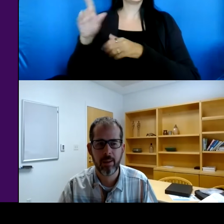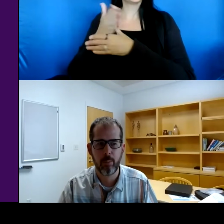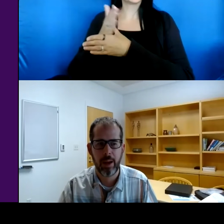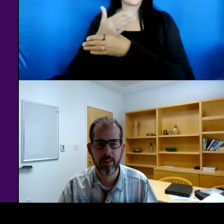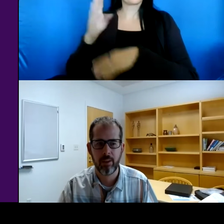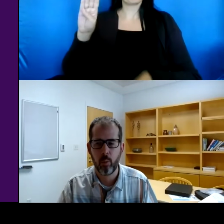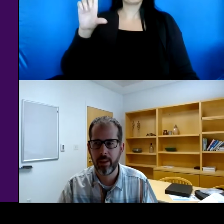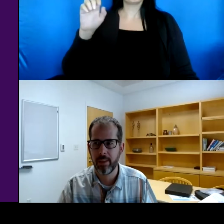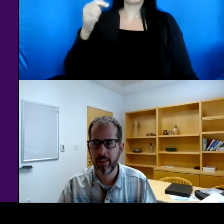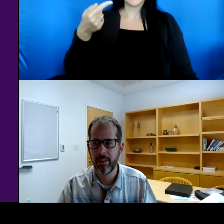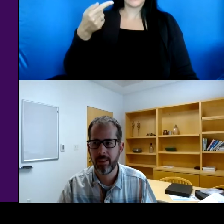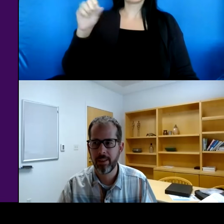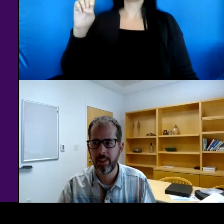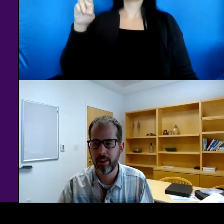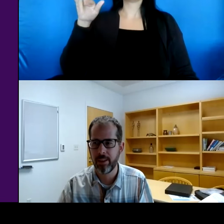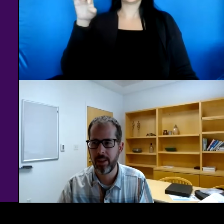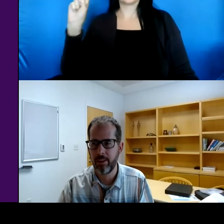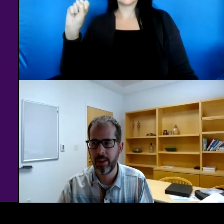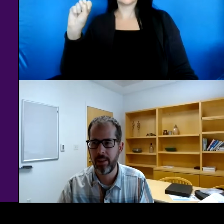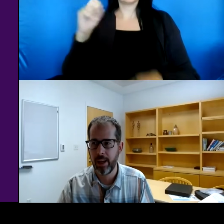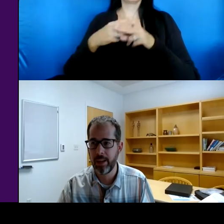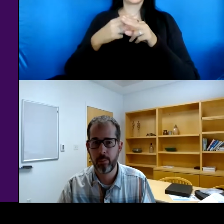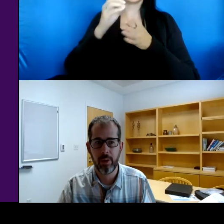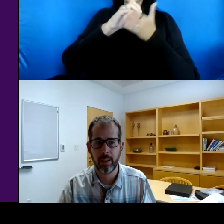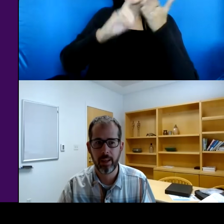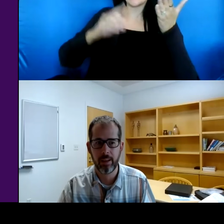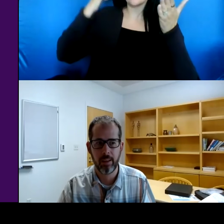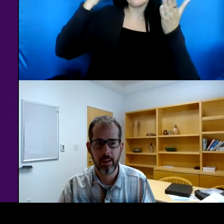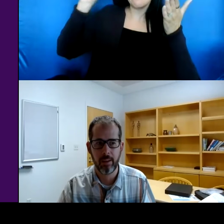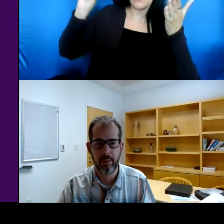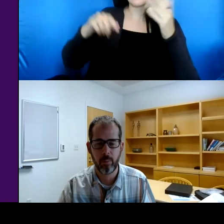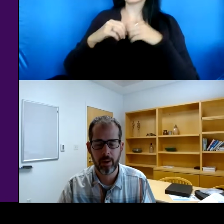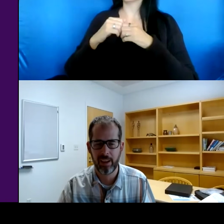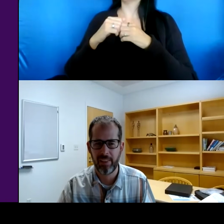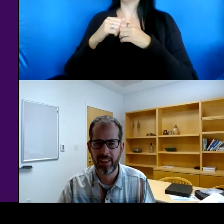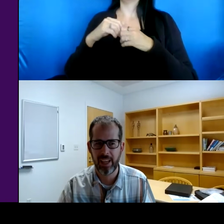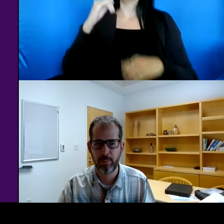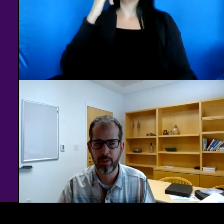that is the browsing with series you did, and I did provide a link, I think the last